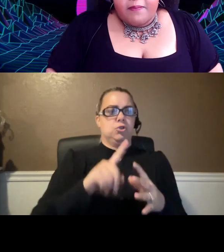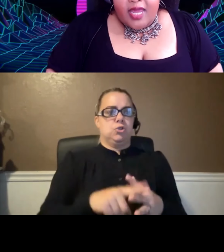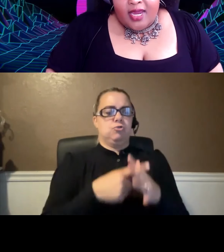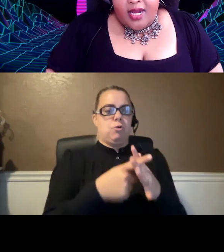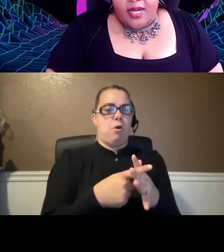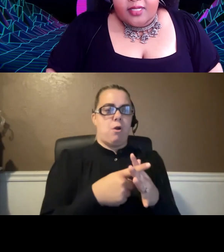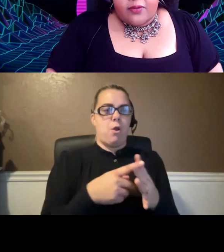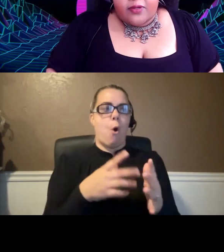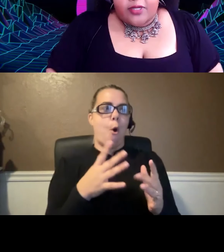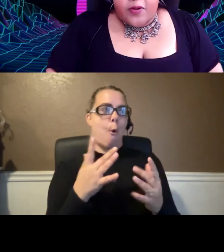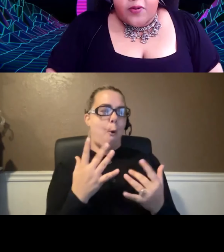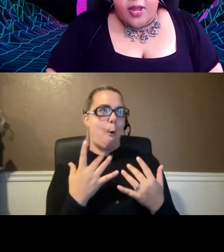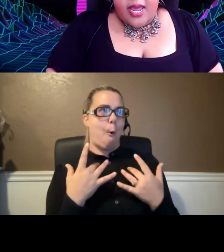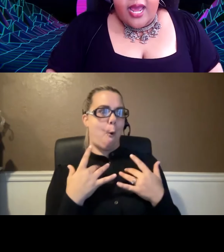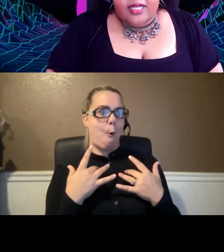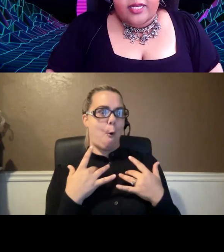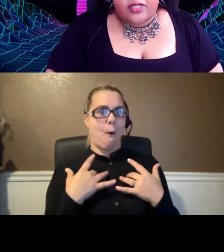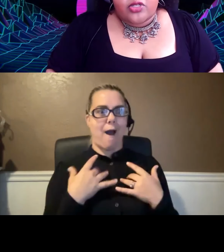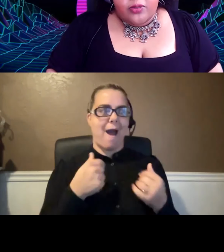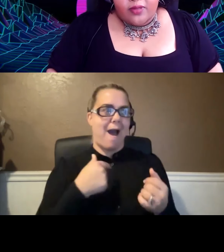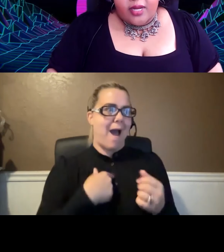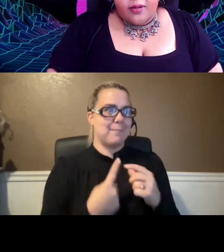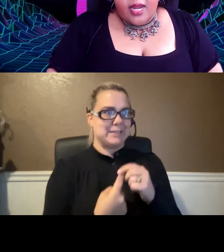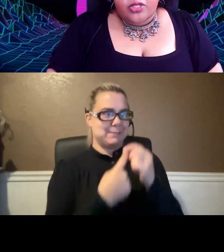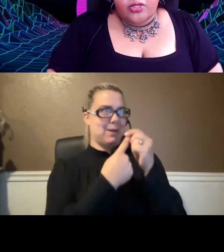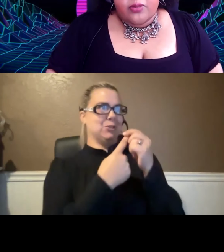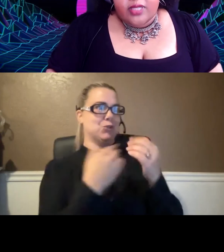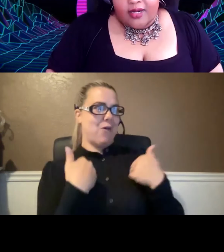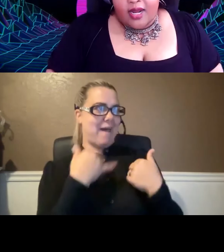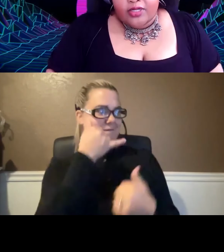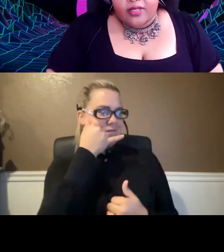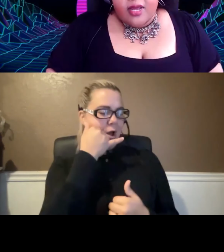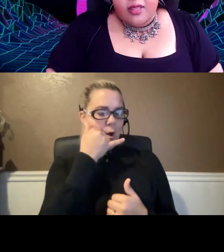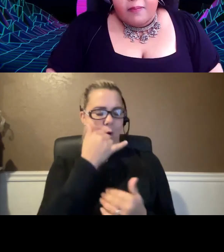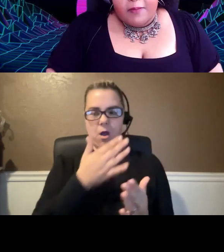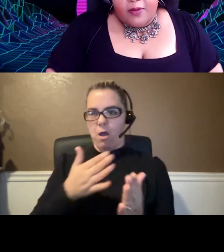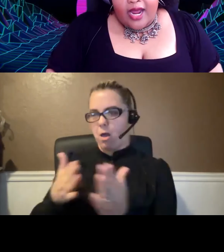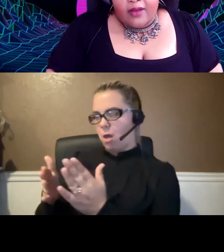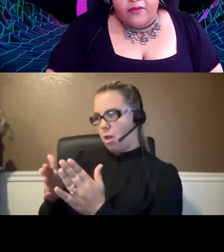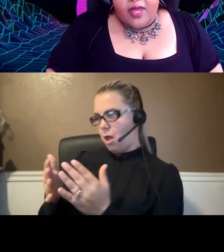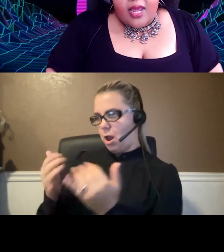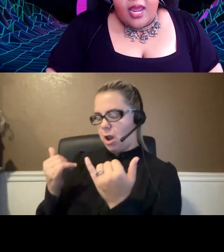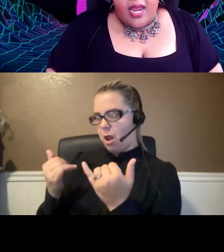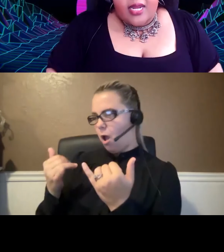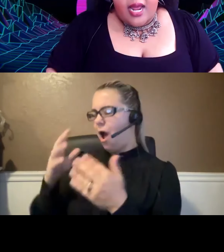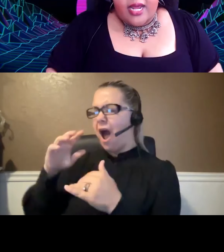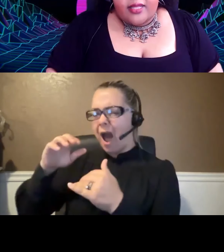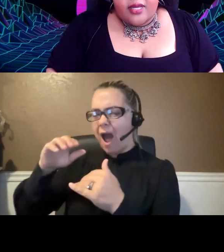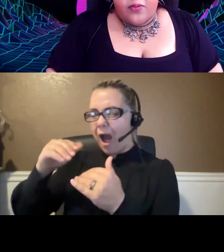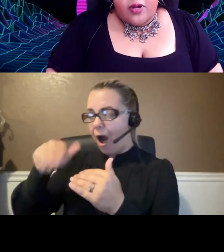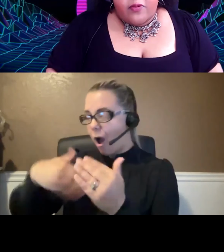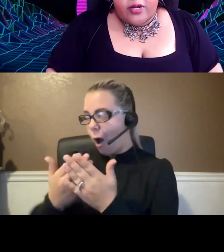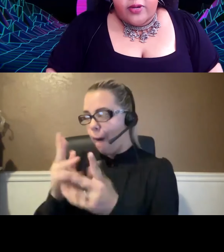main access to the Internet, to technology that people have. And I think we are going